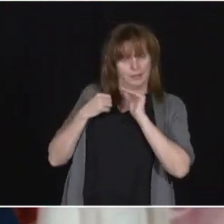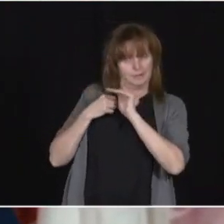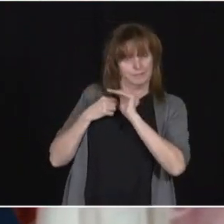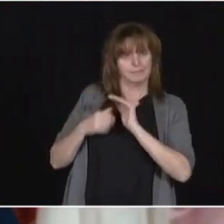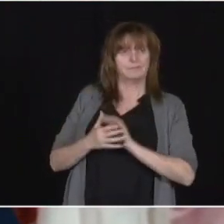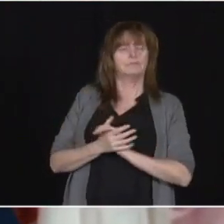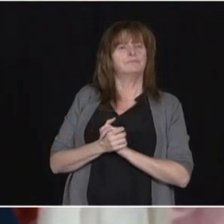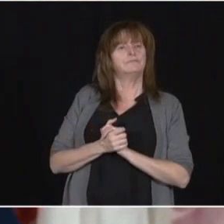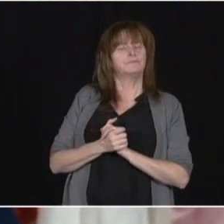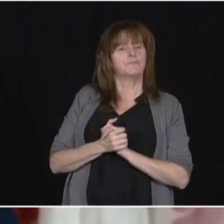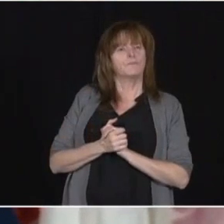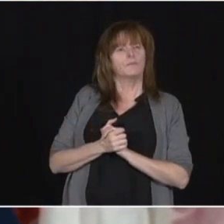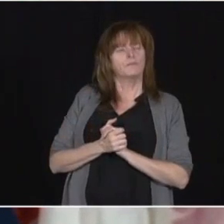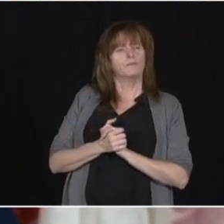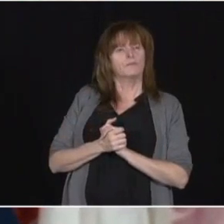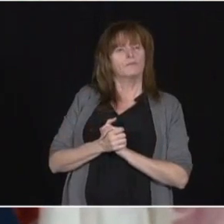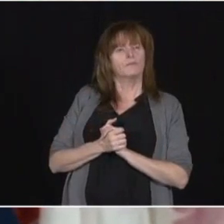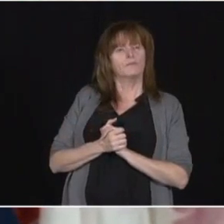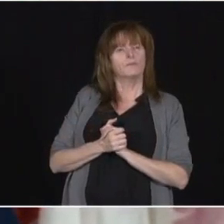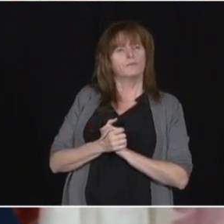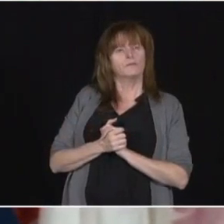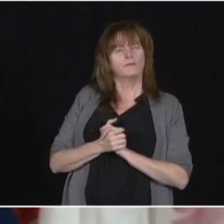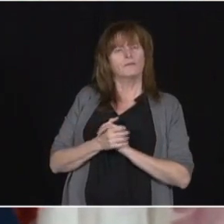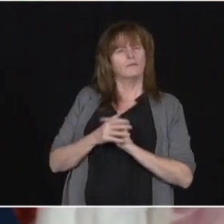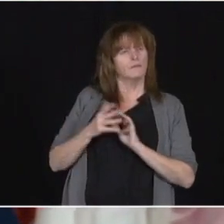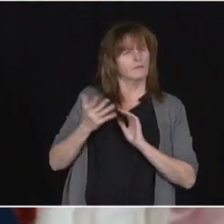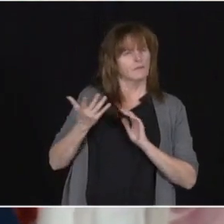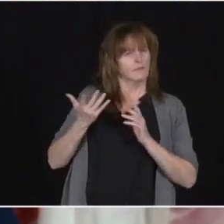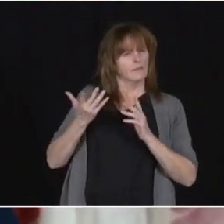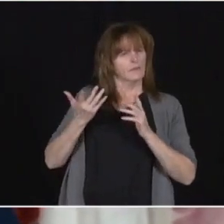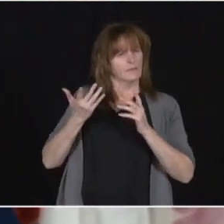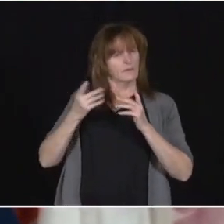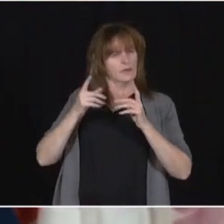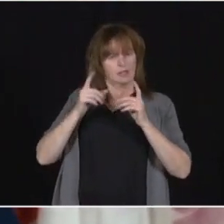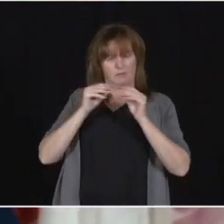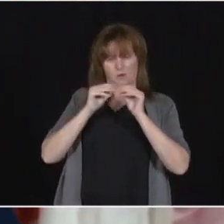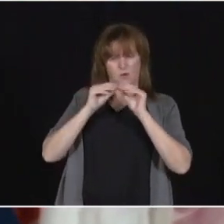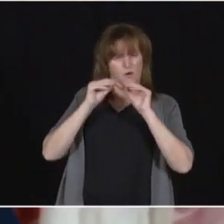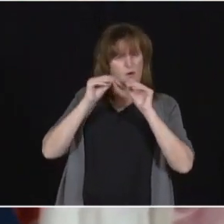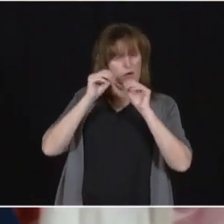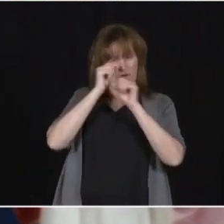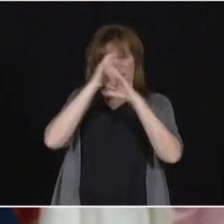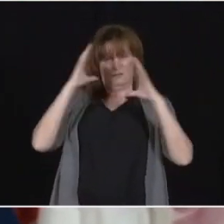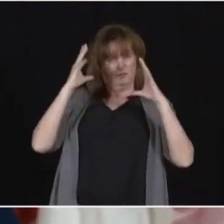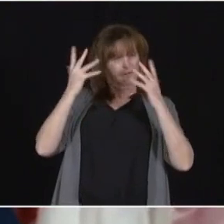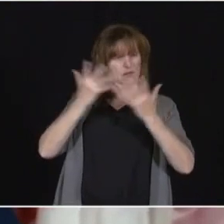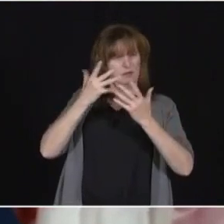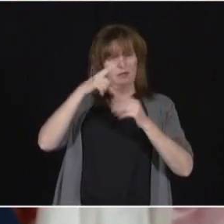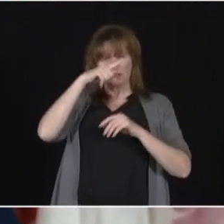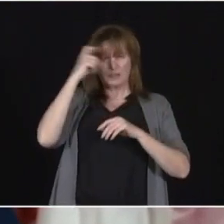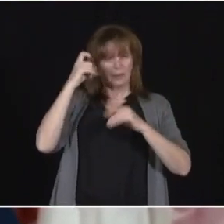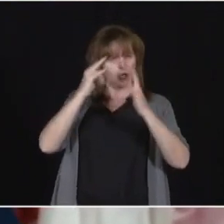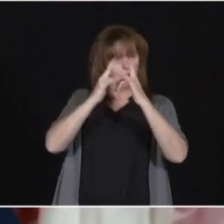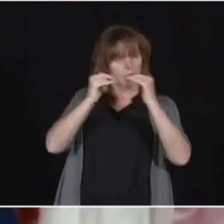I know that yesterday you had mentioned that the overnight camps will be cancelled. Regarding a date summer camp,